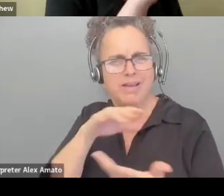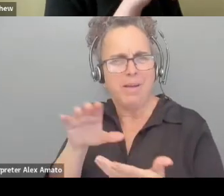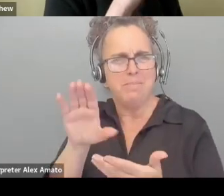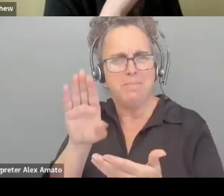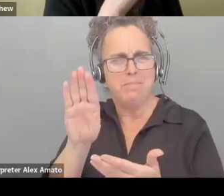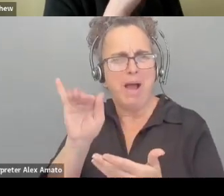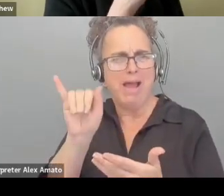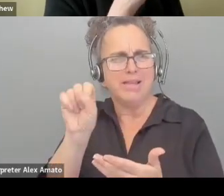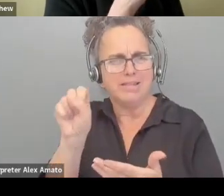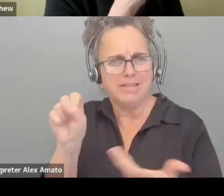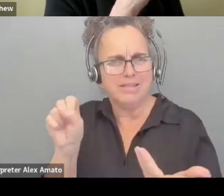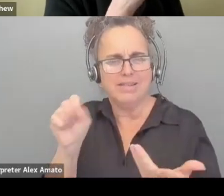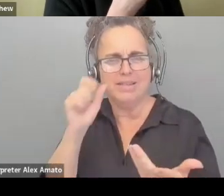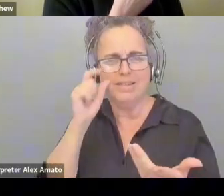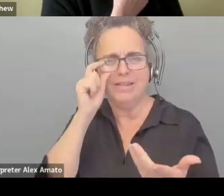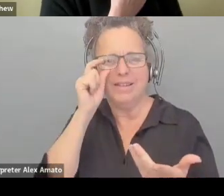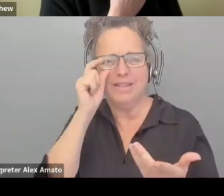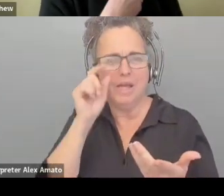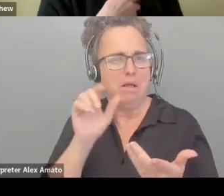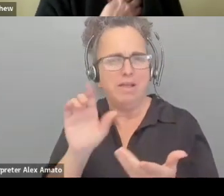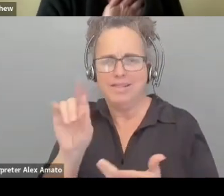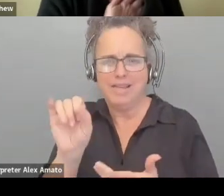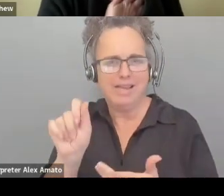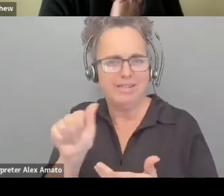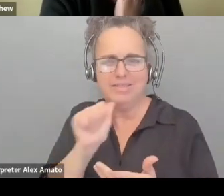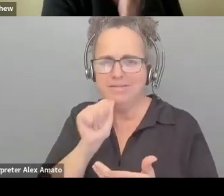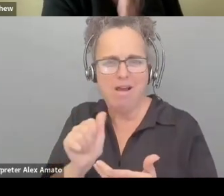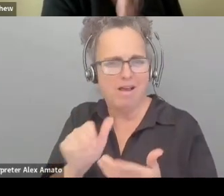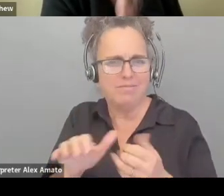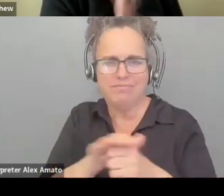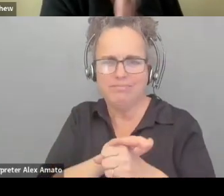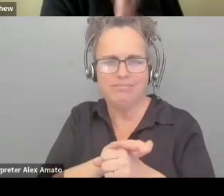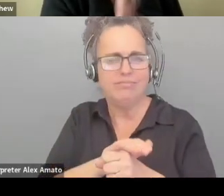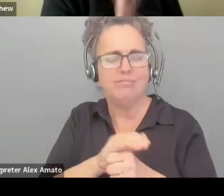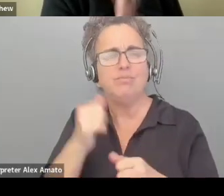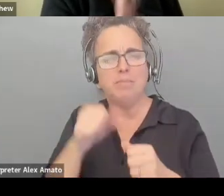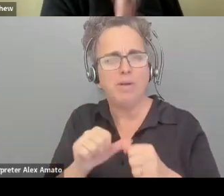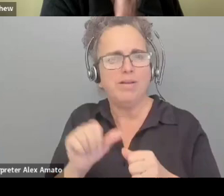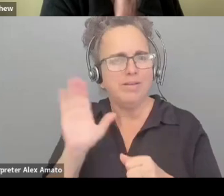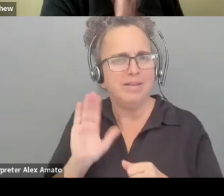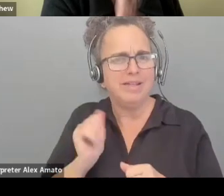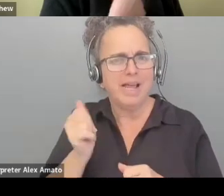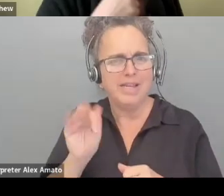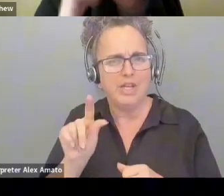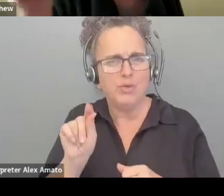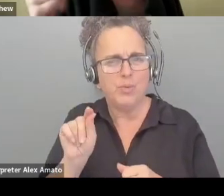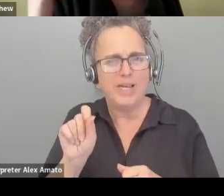the pages from from the 1920s and the eugenics movement, the data